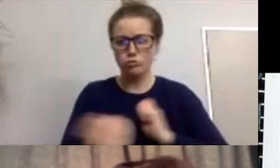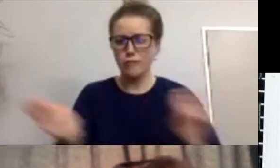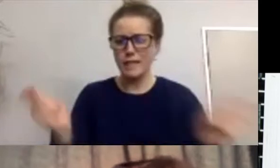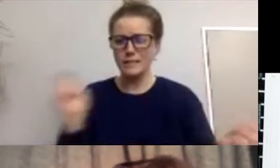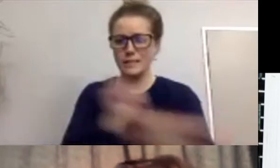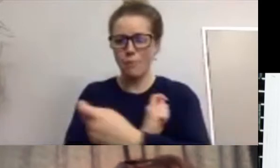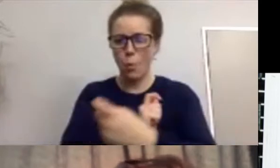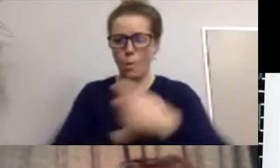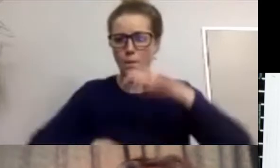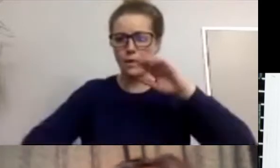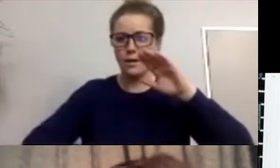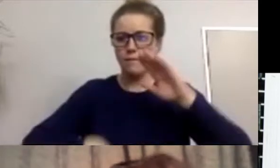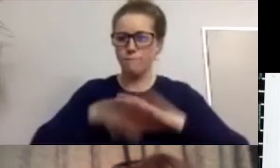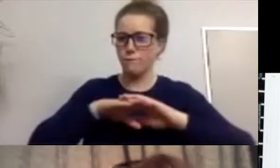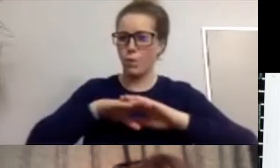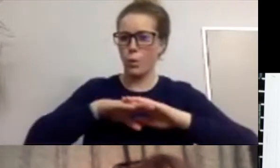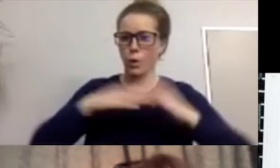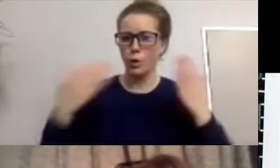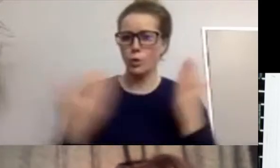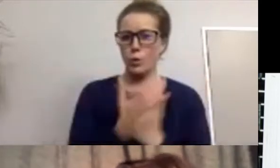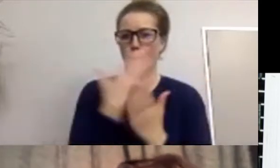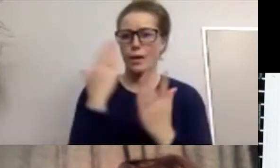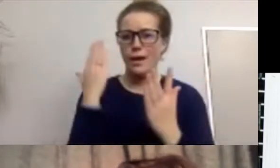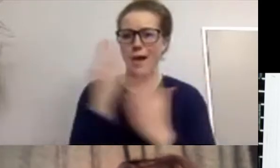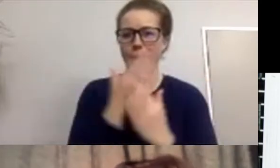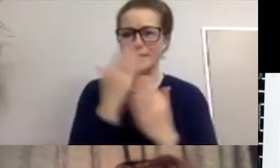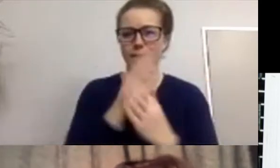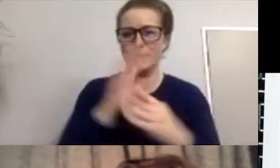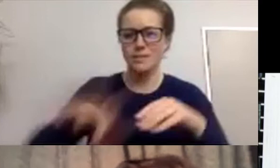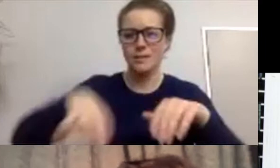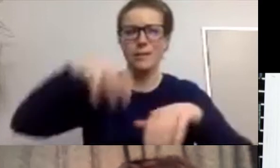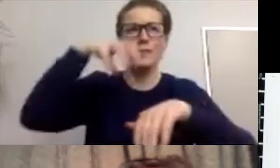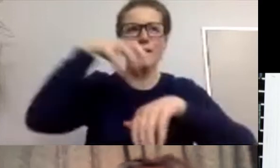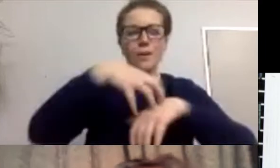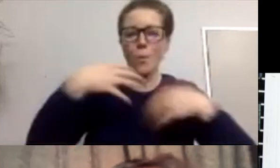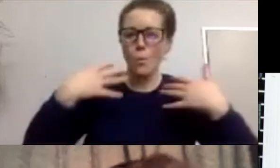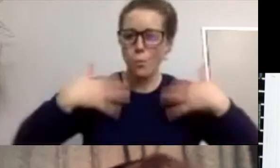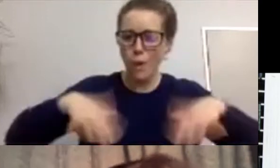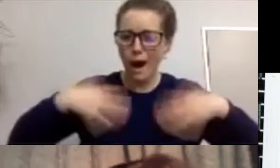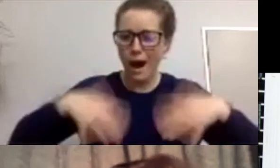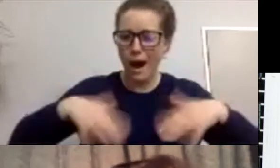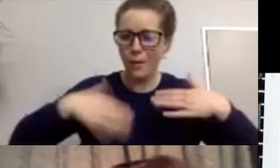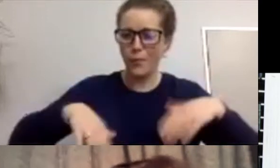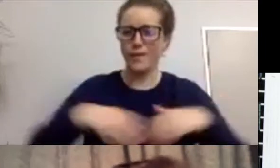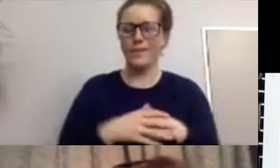that all the new accessibility initiatives have had on the organisation